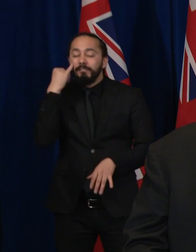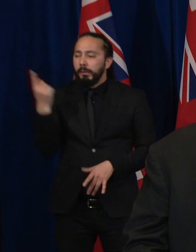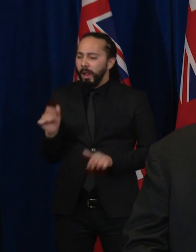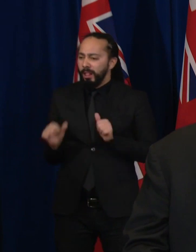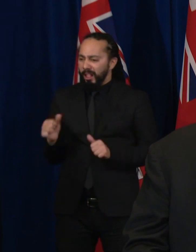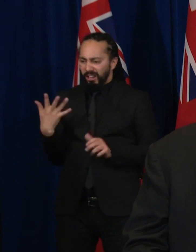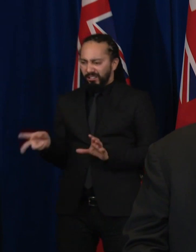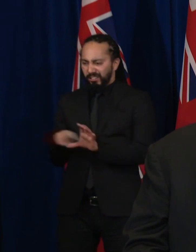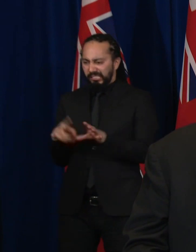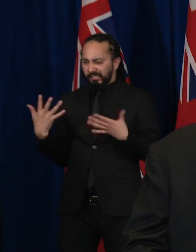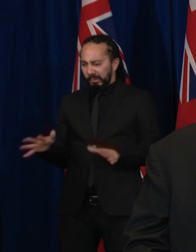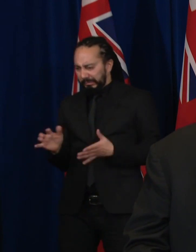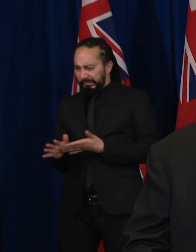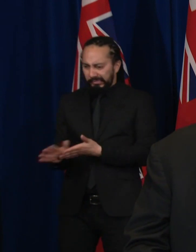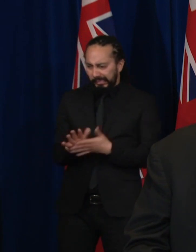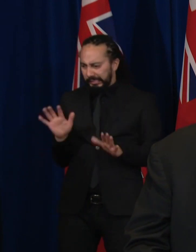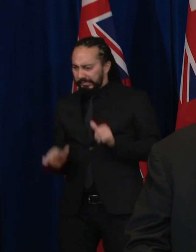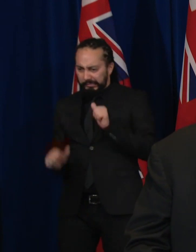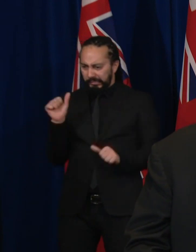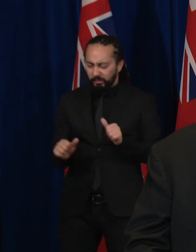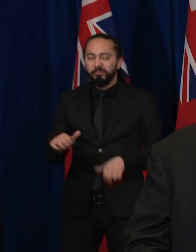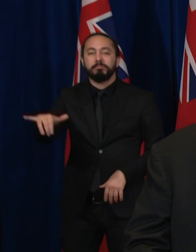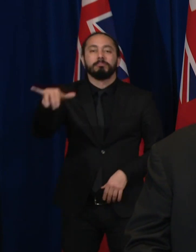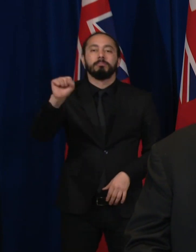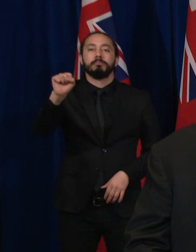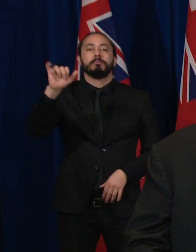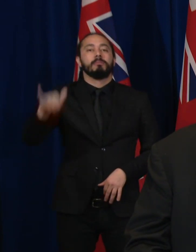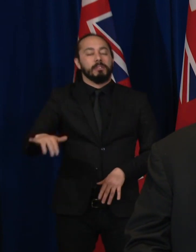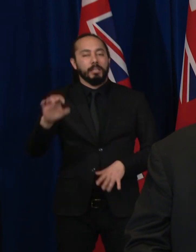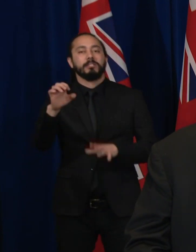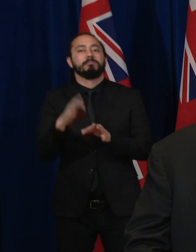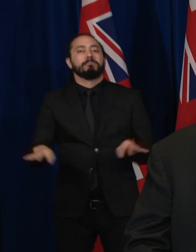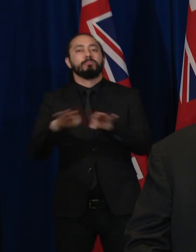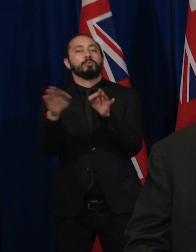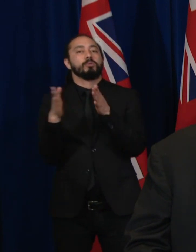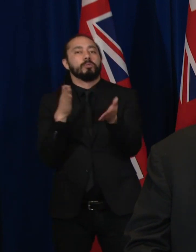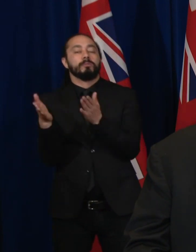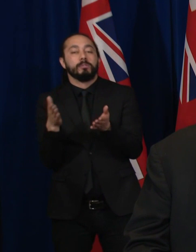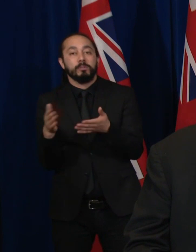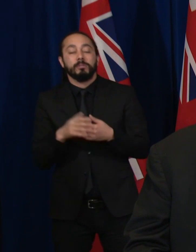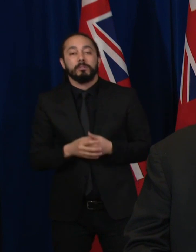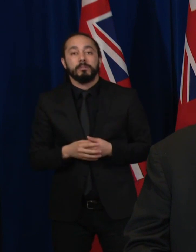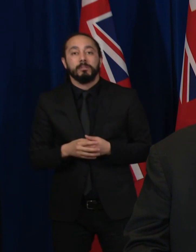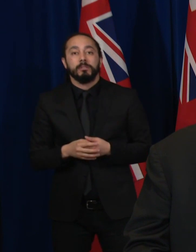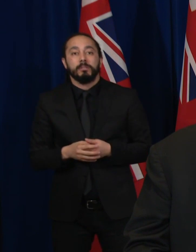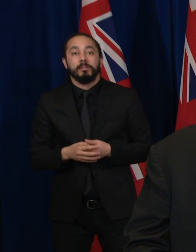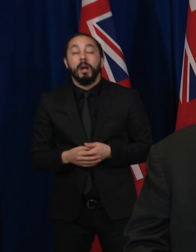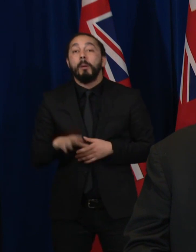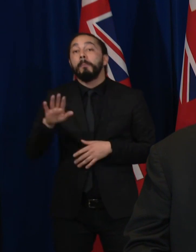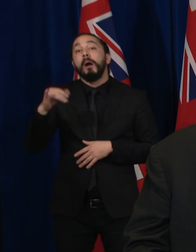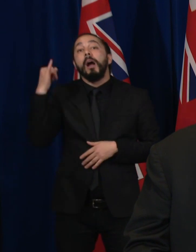think they would fall under essential service if it has to do with making sure we pick people up and transfer